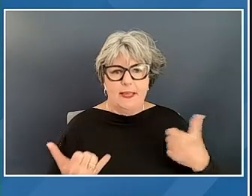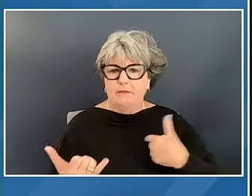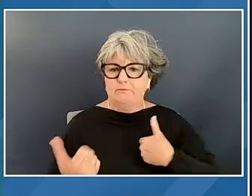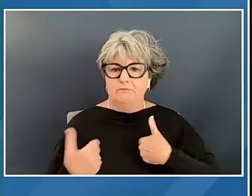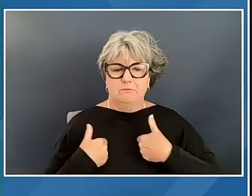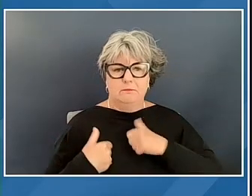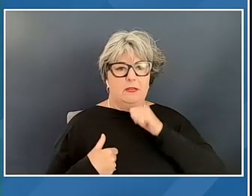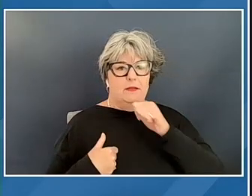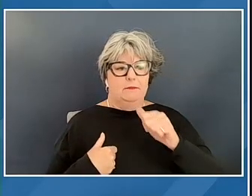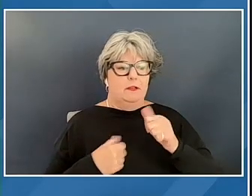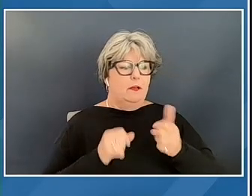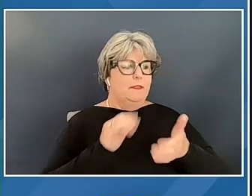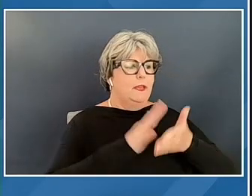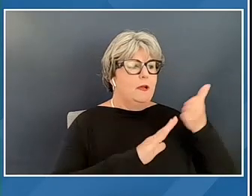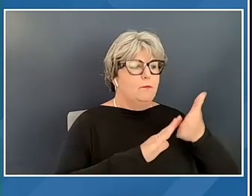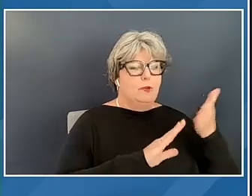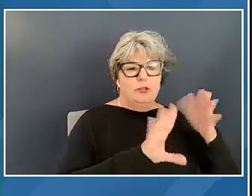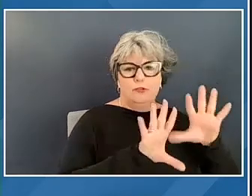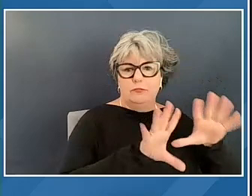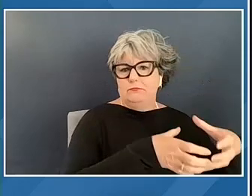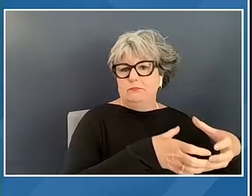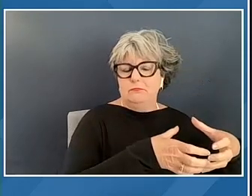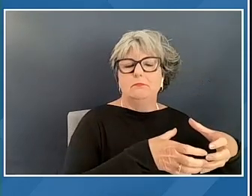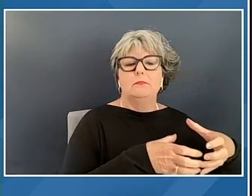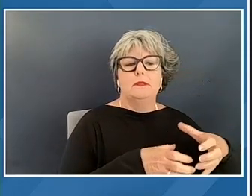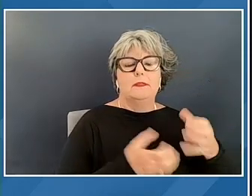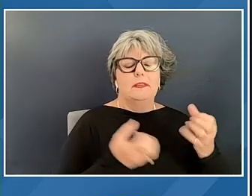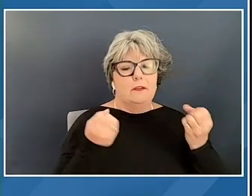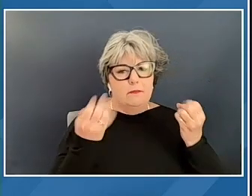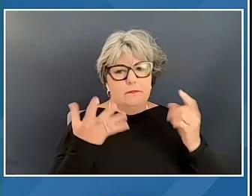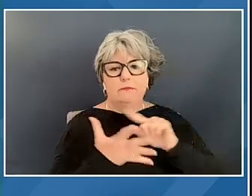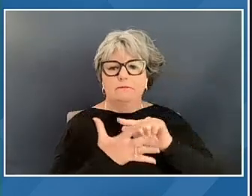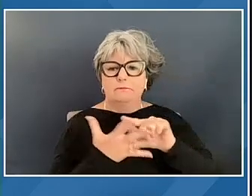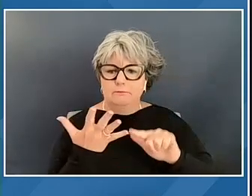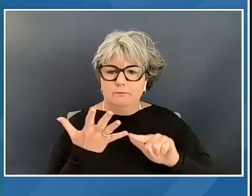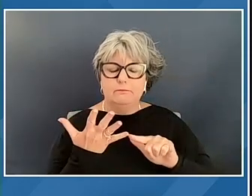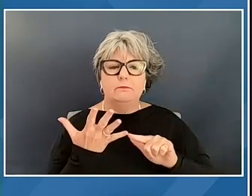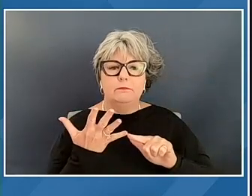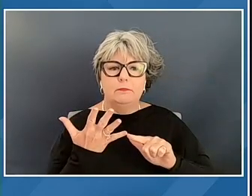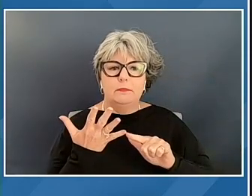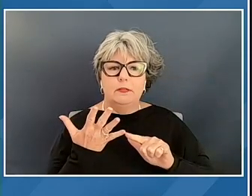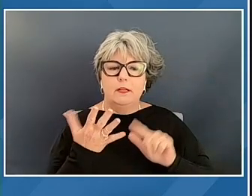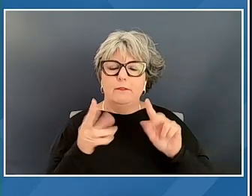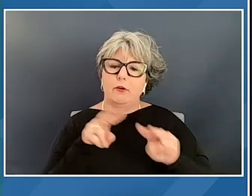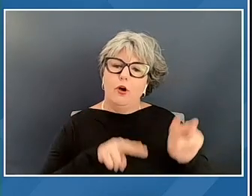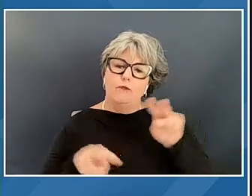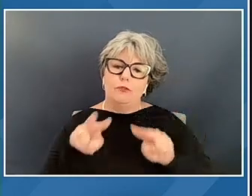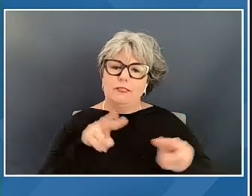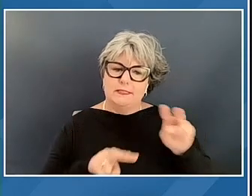side, there are a number of oversight provisions that the Department has in